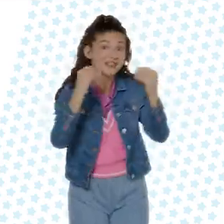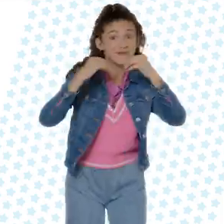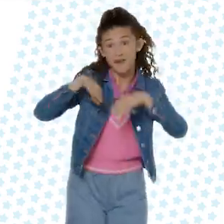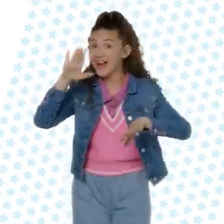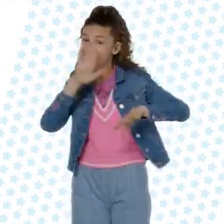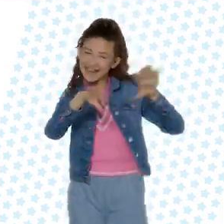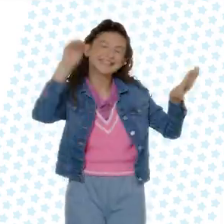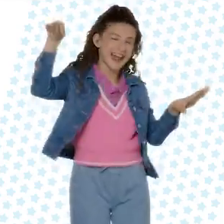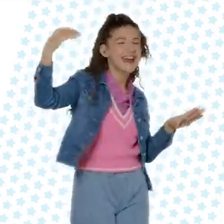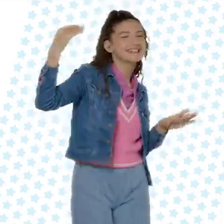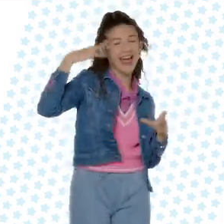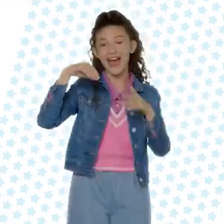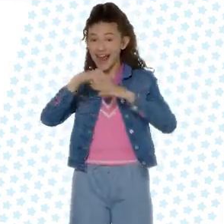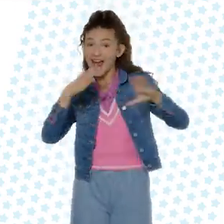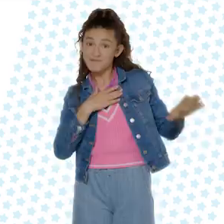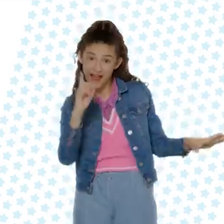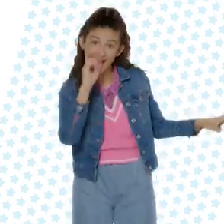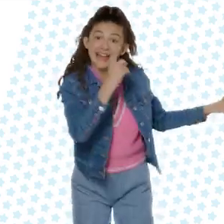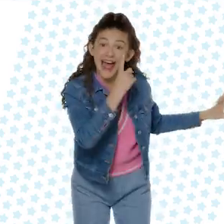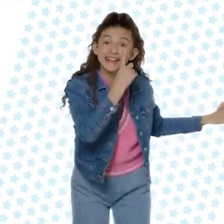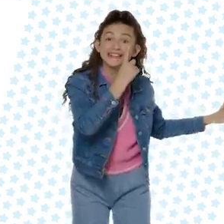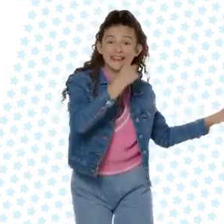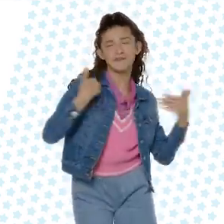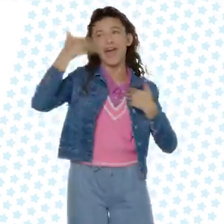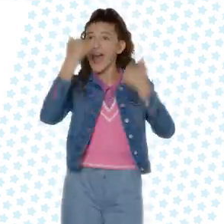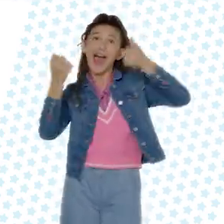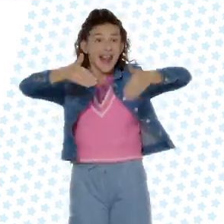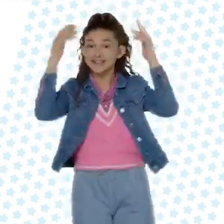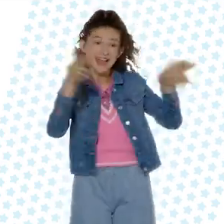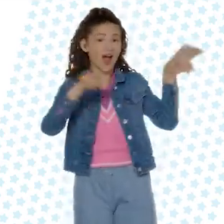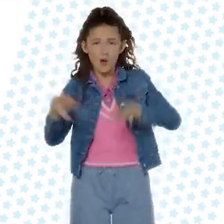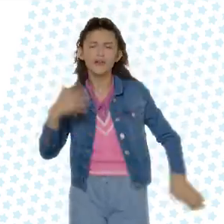You're more than the sunshine in my eyes I got my head out the sunroof